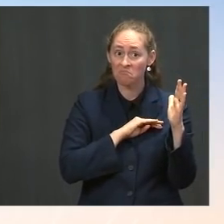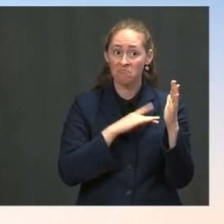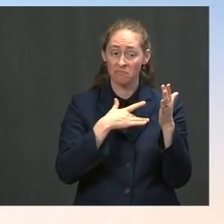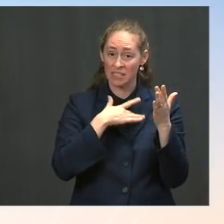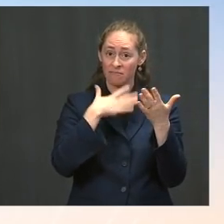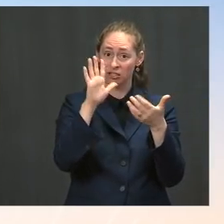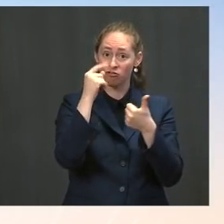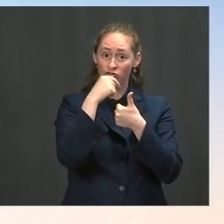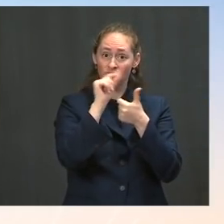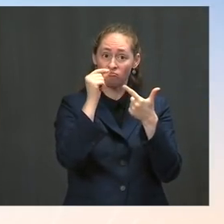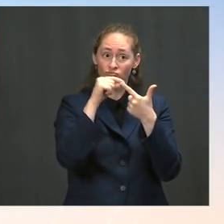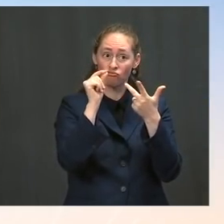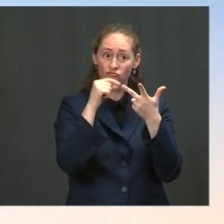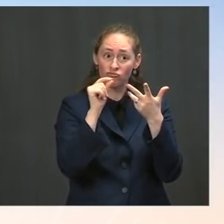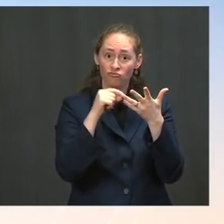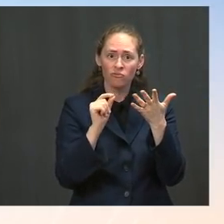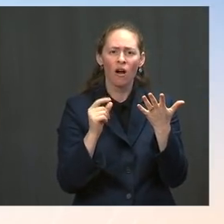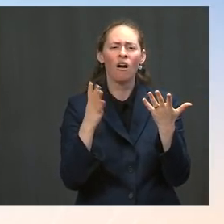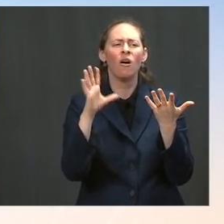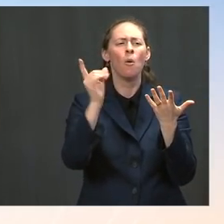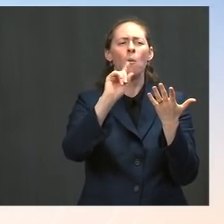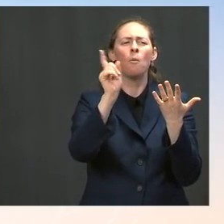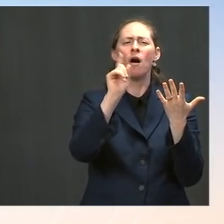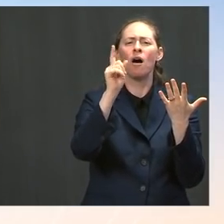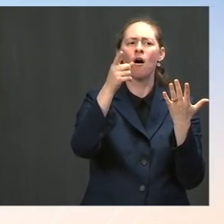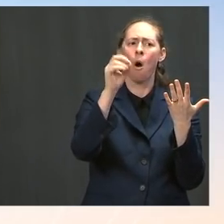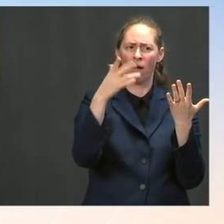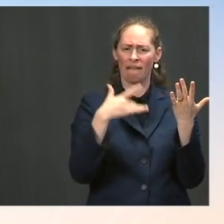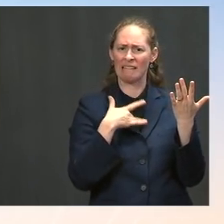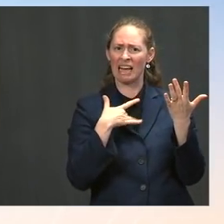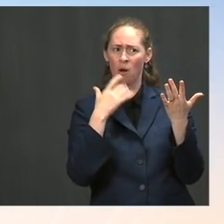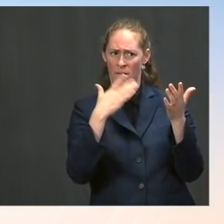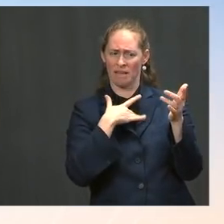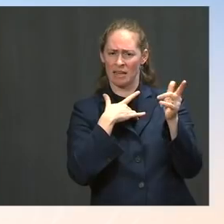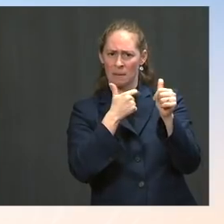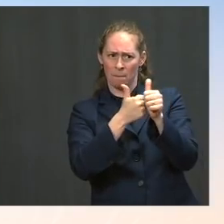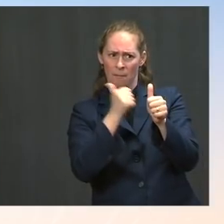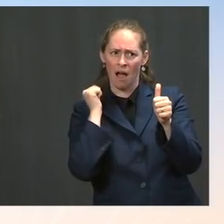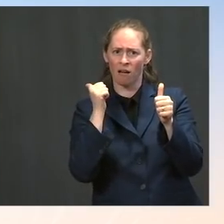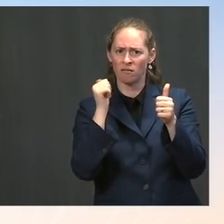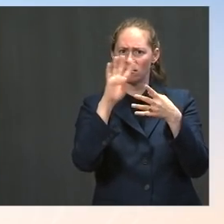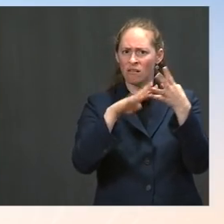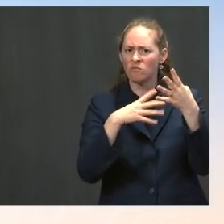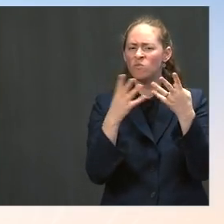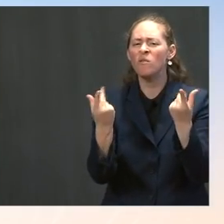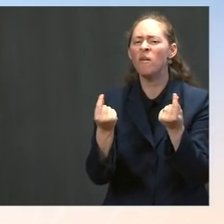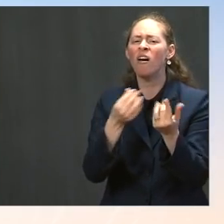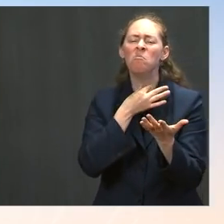And where are you concerned about perhaps being behind on some of his agenda items? Ms. Psaki: Yeah. Well, first, when the President took office,